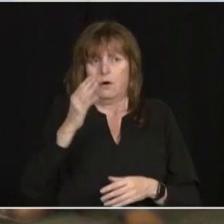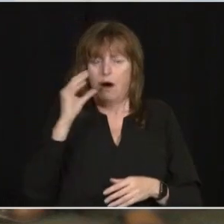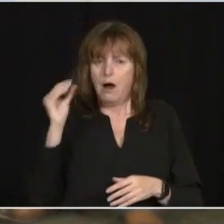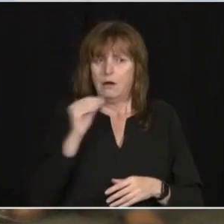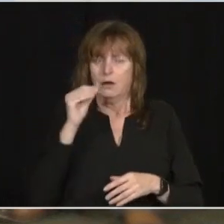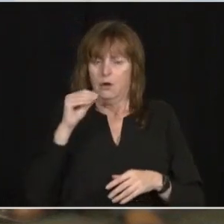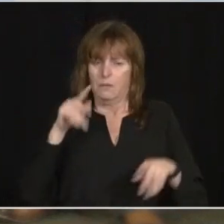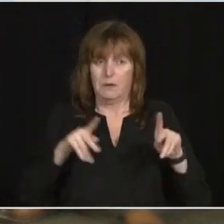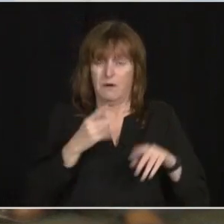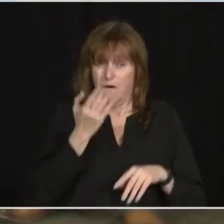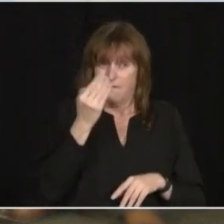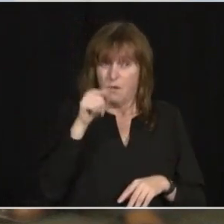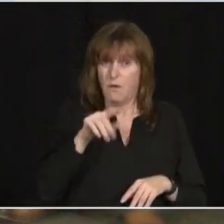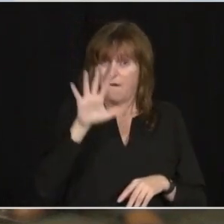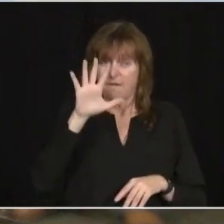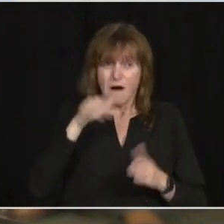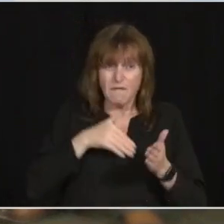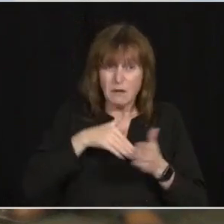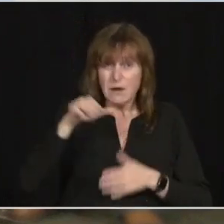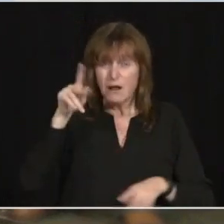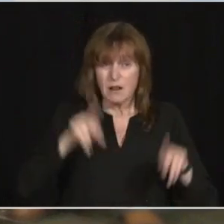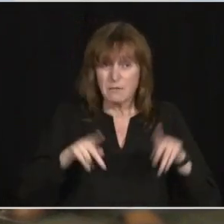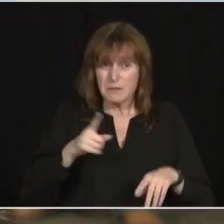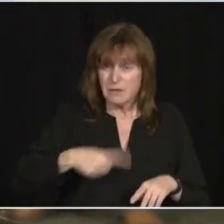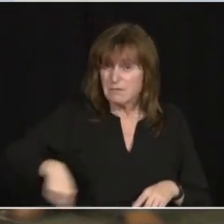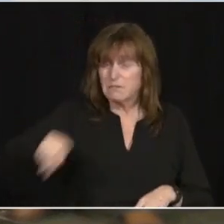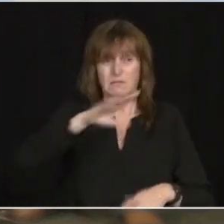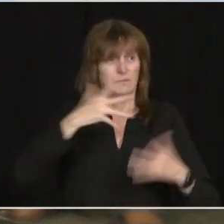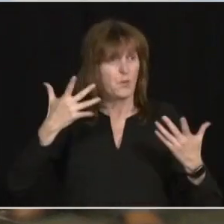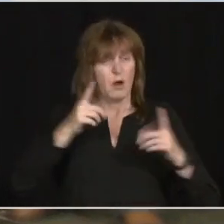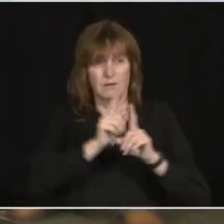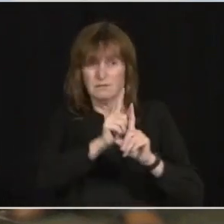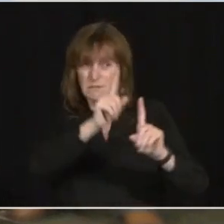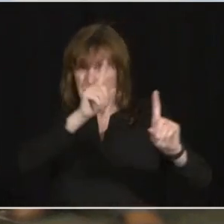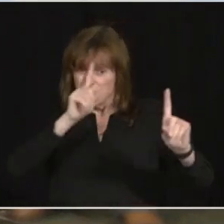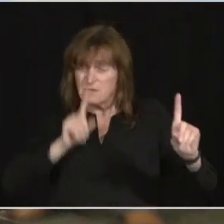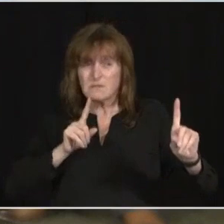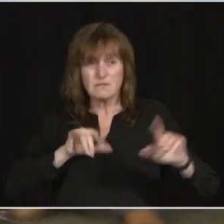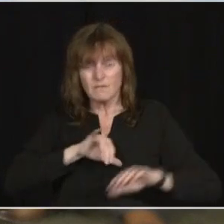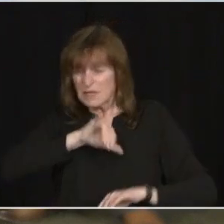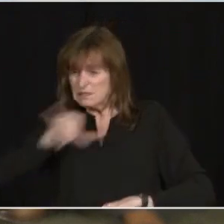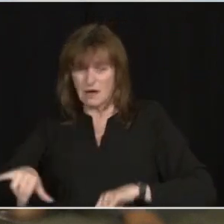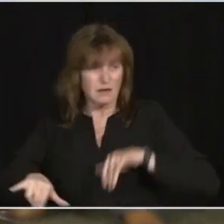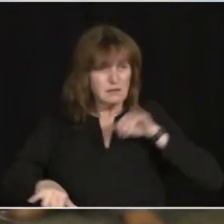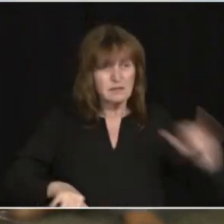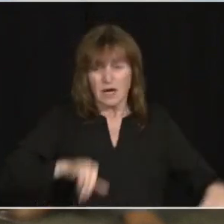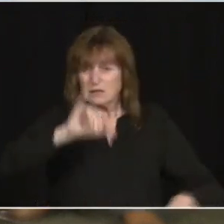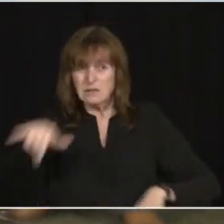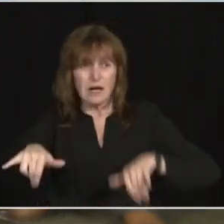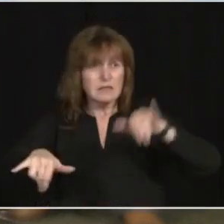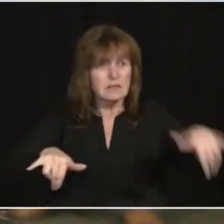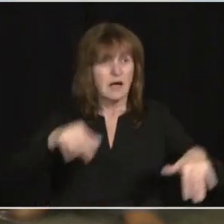people practising physical distancing, staying at home, self-isolating within -- as